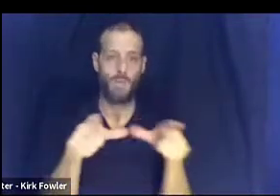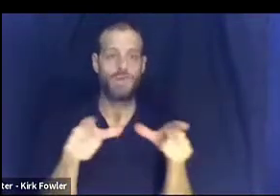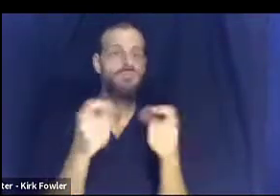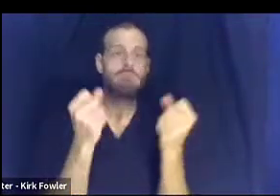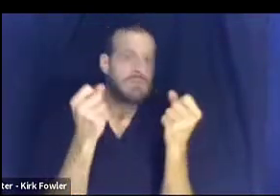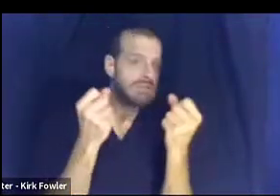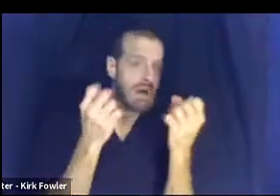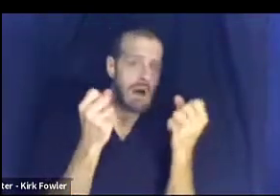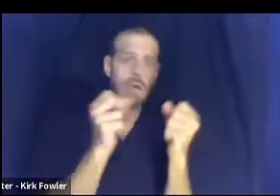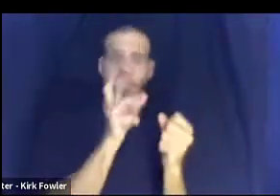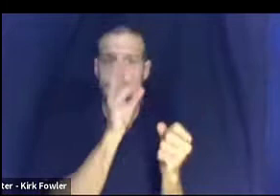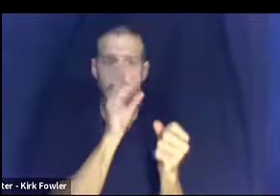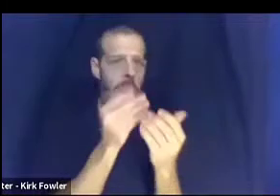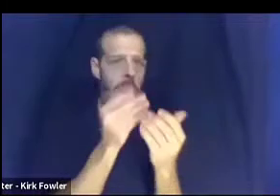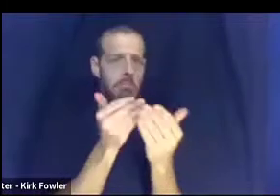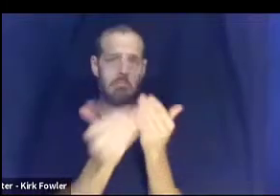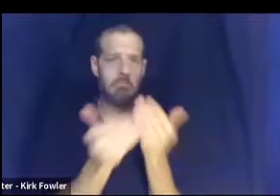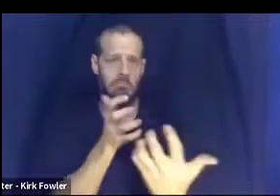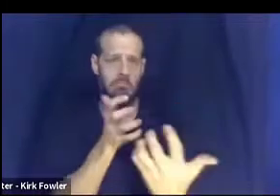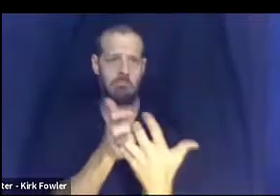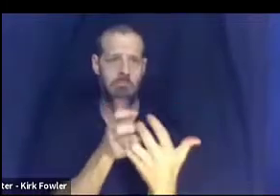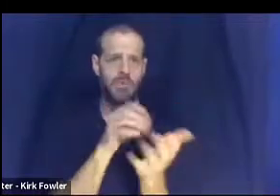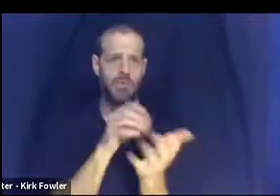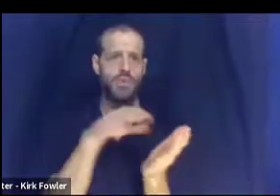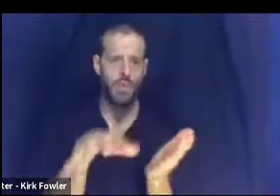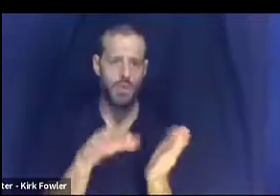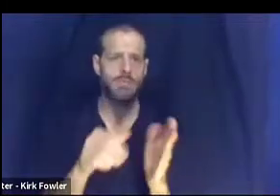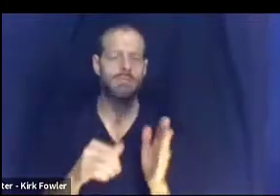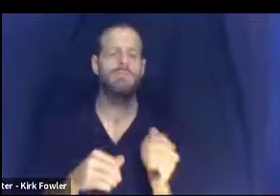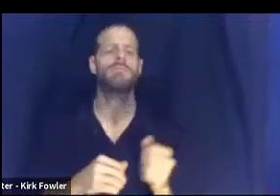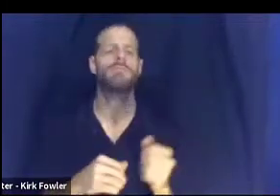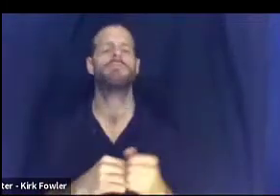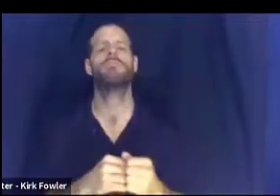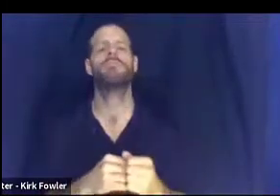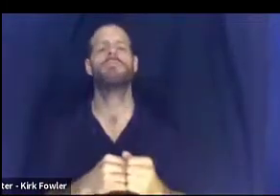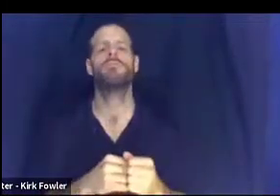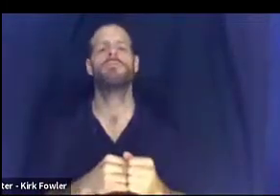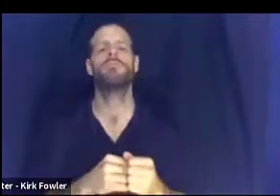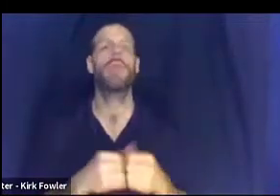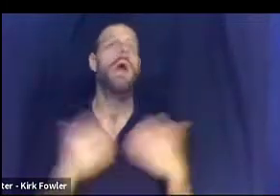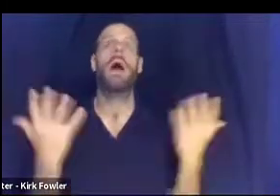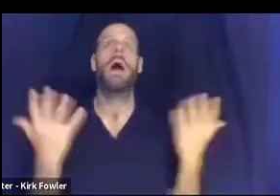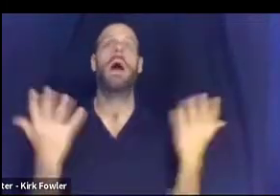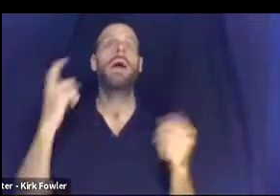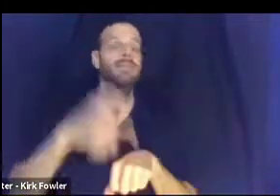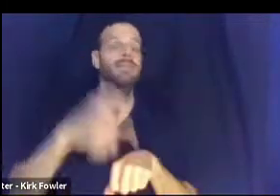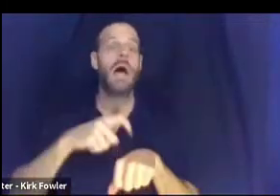whatever's appropriate to your student, right? So, time for speech, right? Time to go to speech,